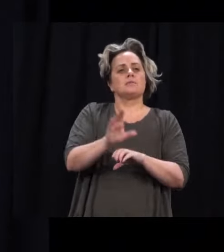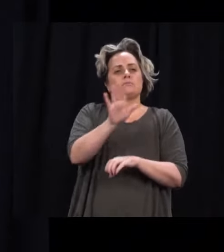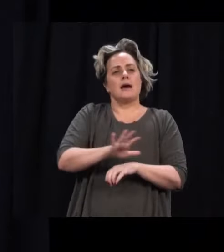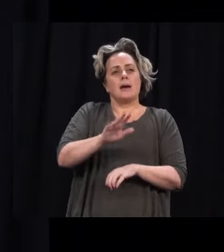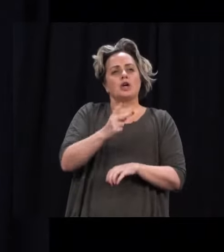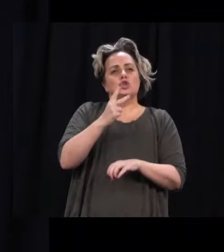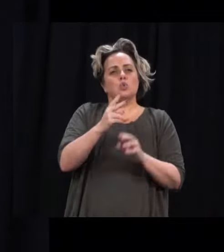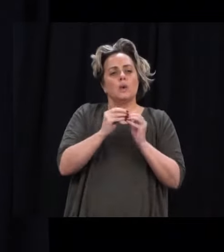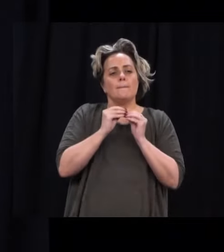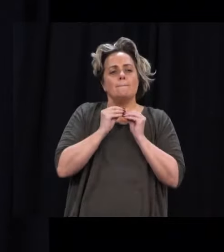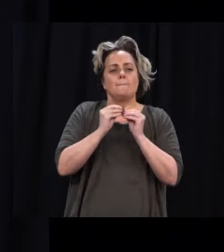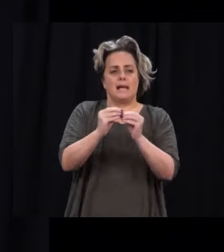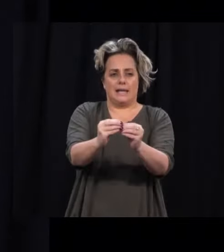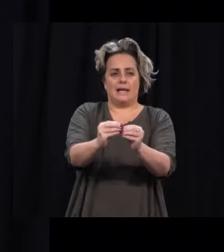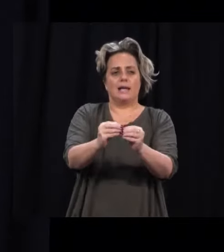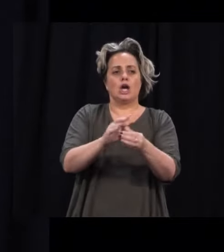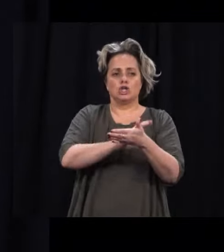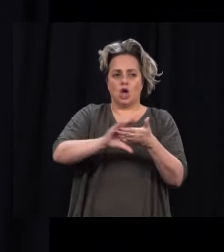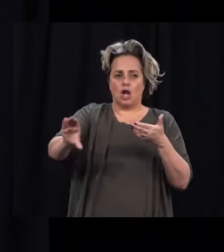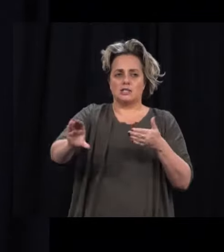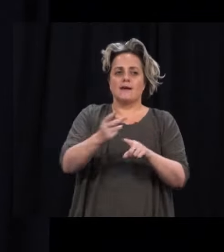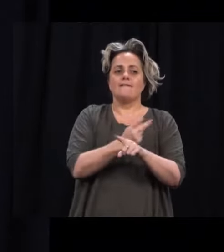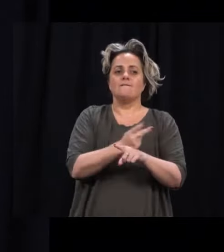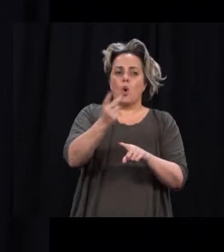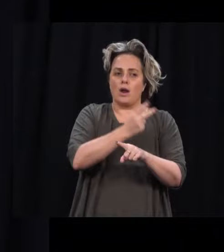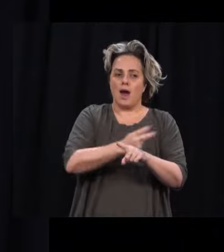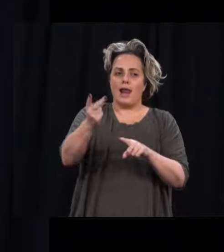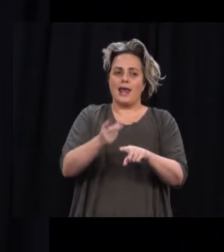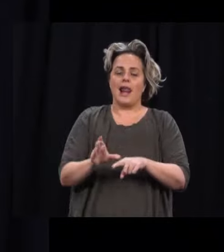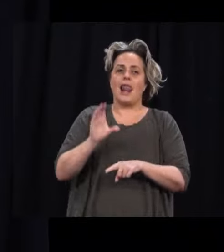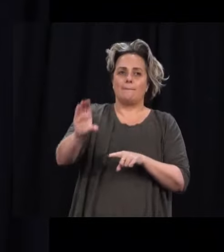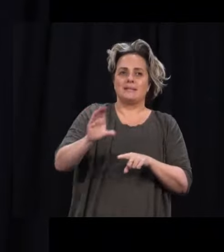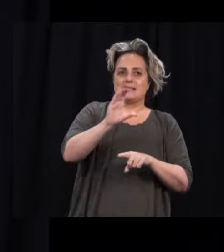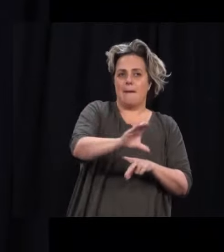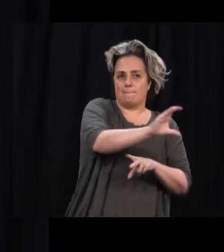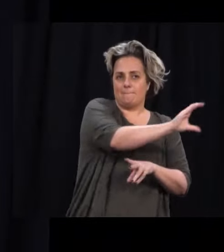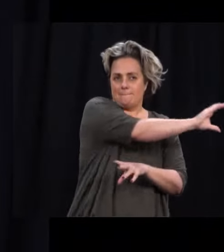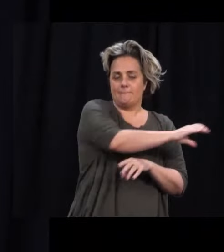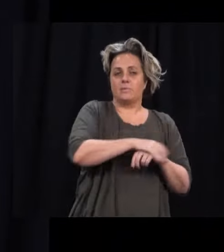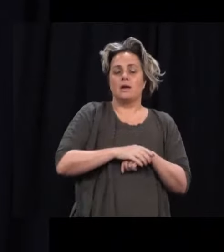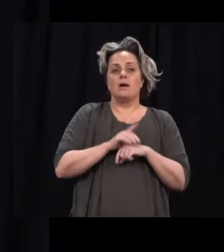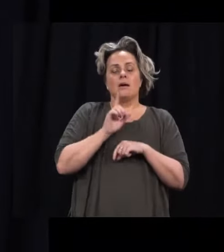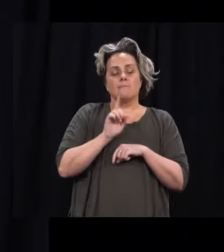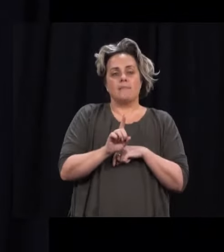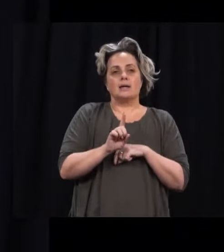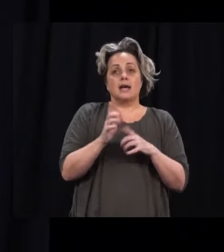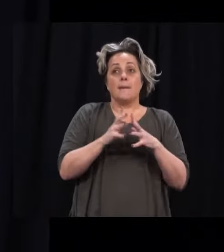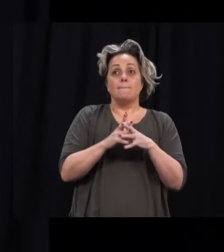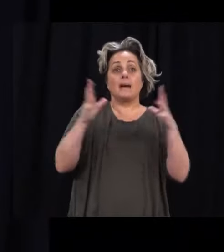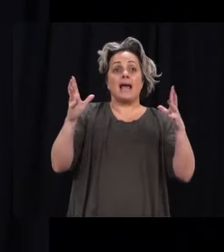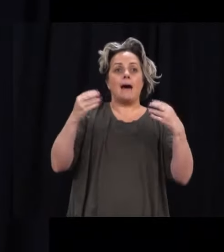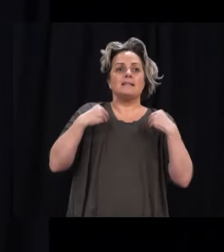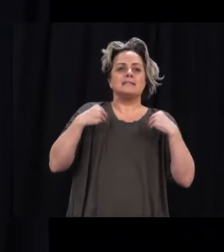previous wage subsidy em schoo. We are talking about a $2 billion level for those fortnightly lump sum payments